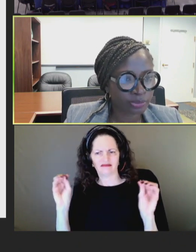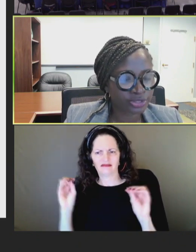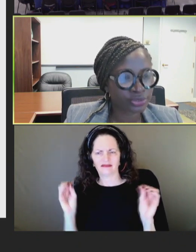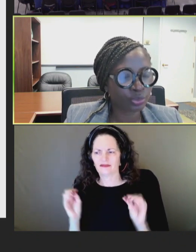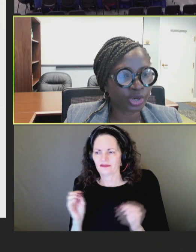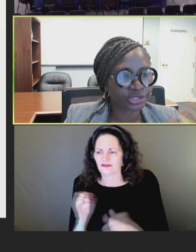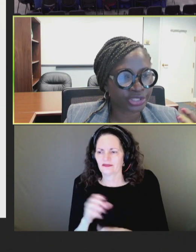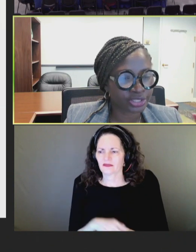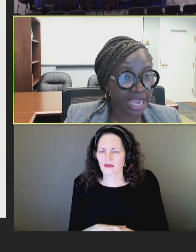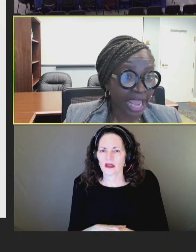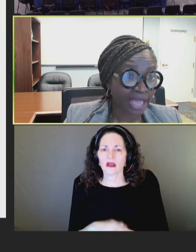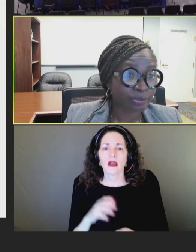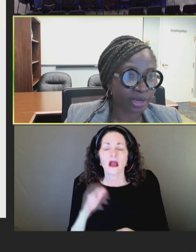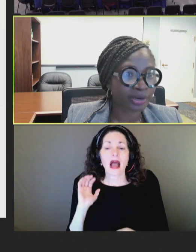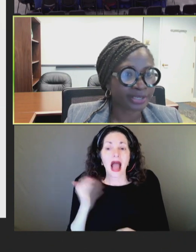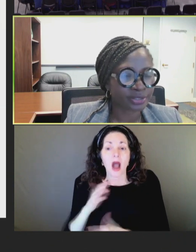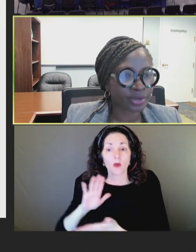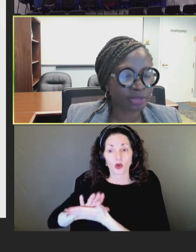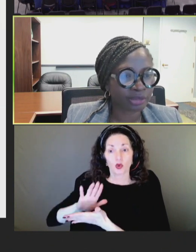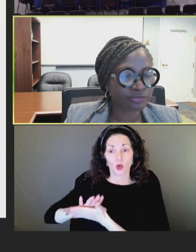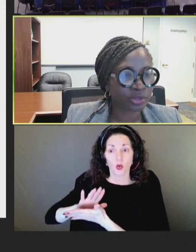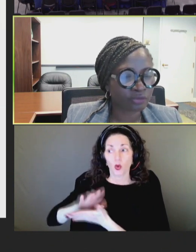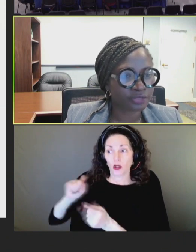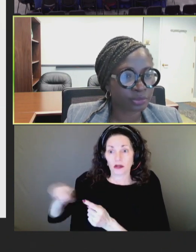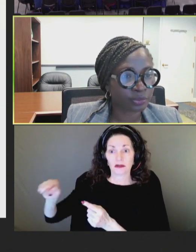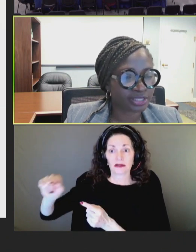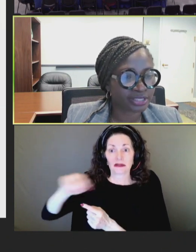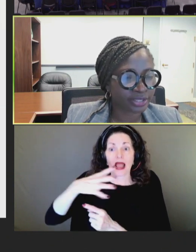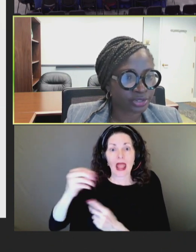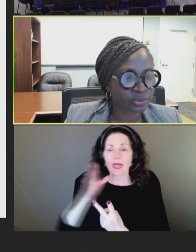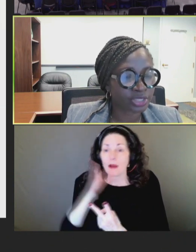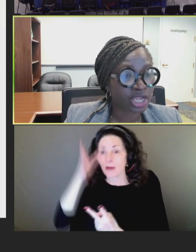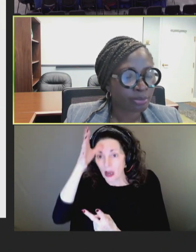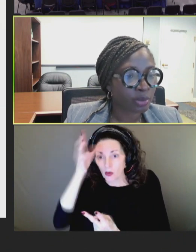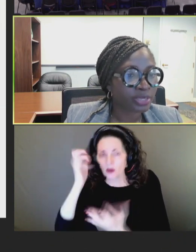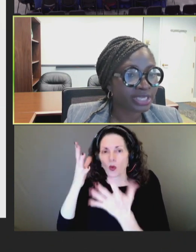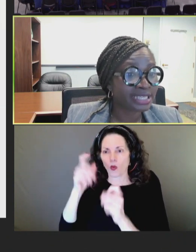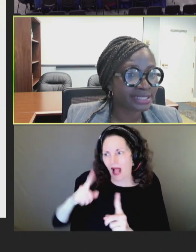public school partners, and parents to help them feel comfortable with the second dose. But we did